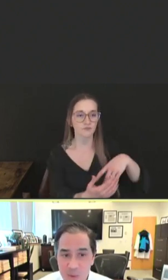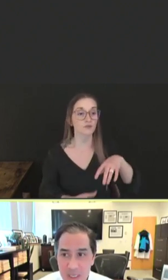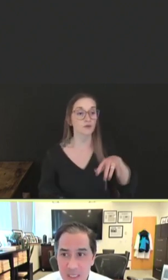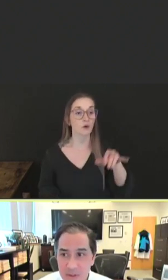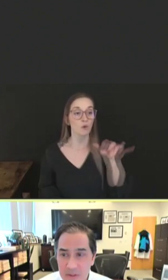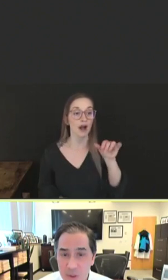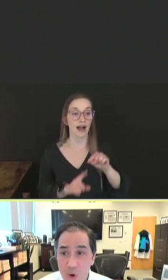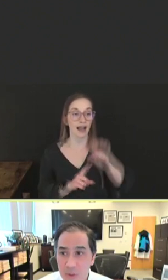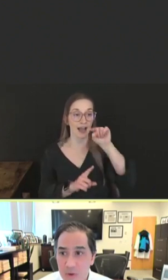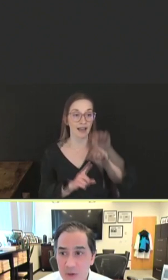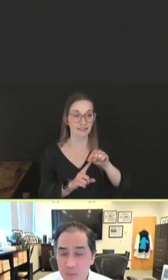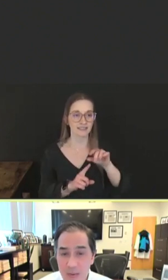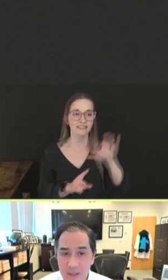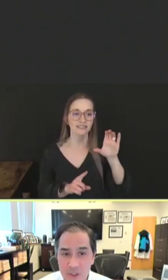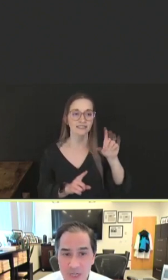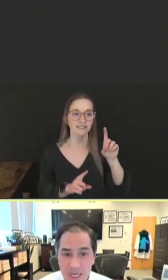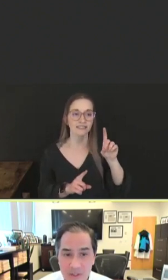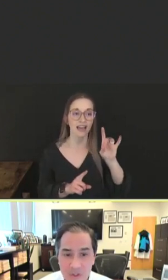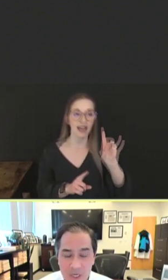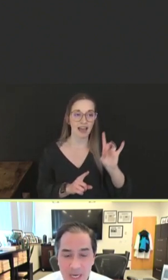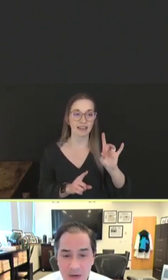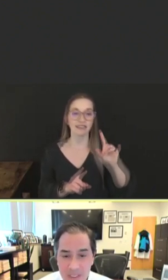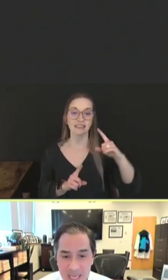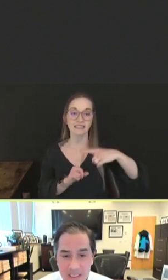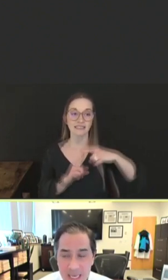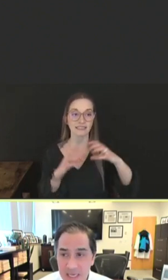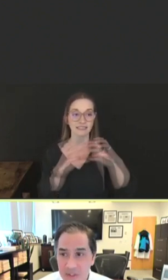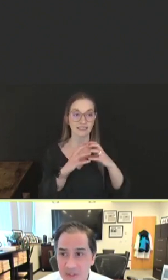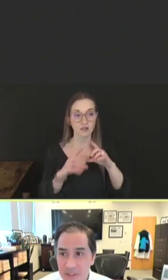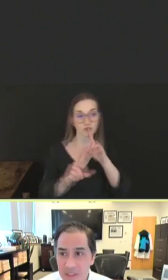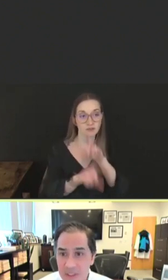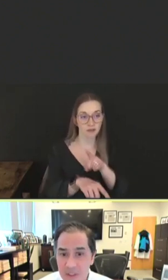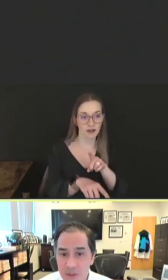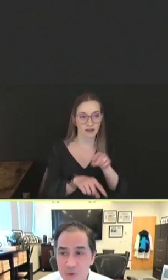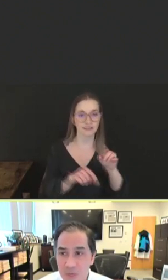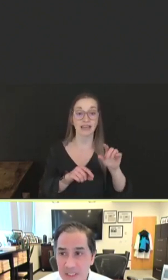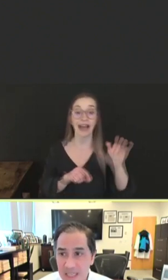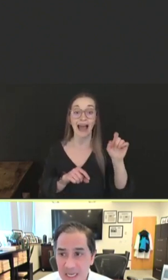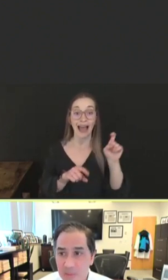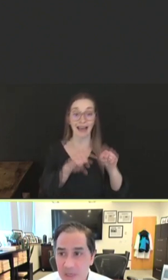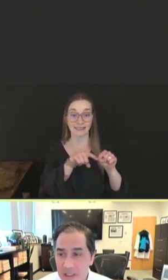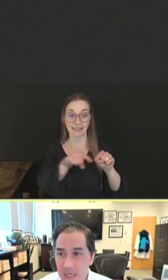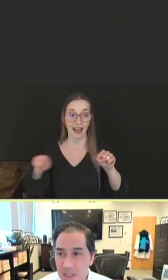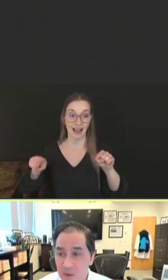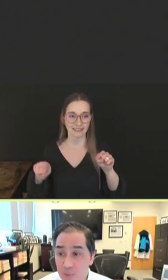response to Omicron prior to challenge, and on the X axis is the neutralizing antibody titer